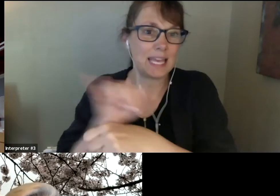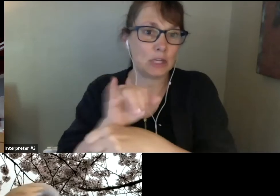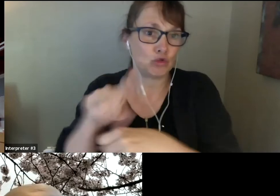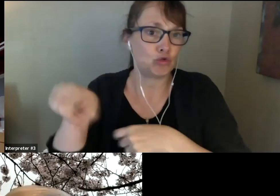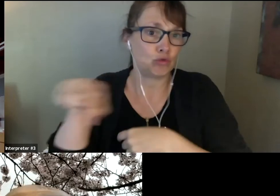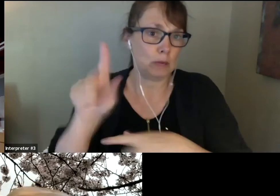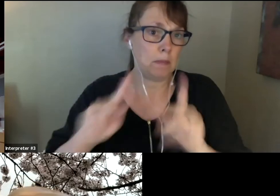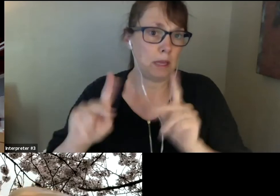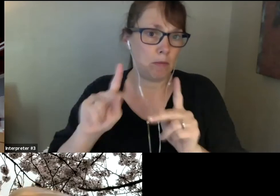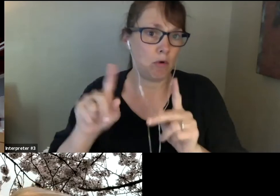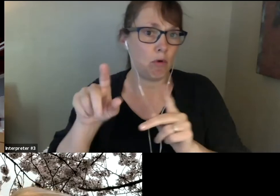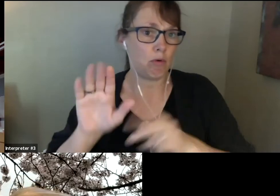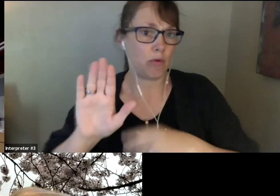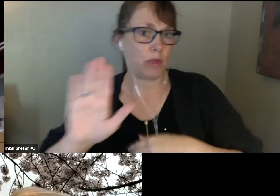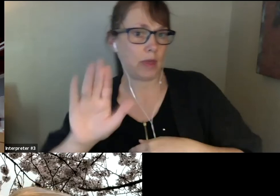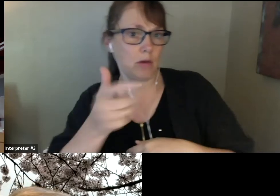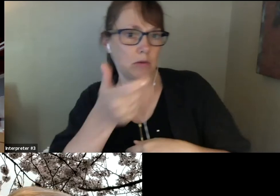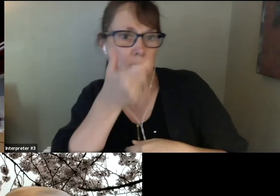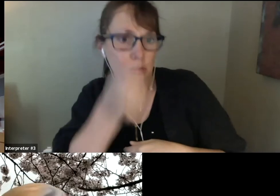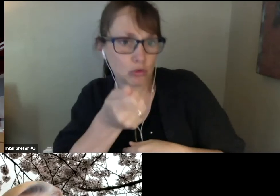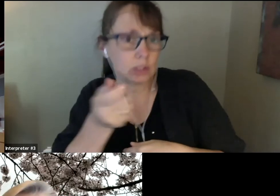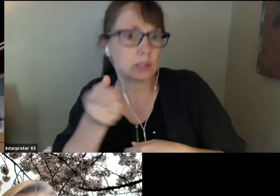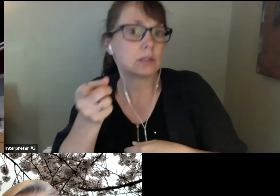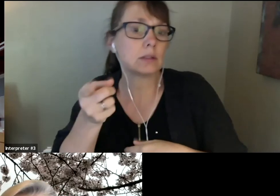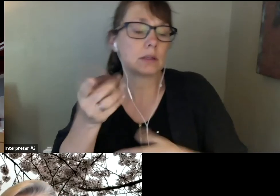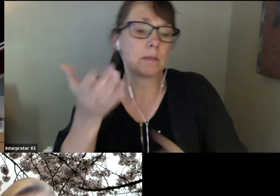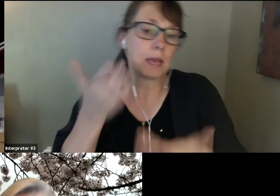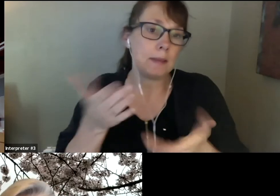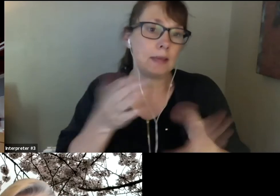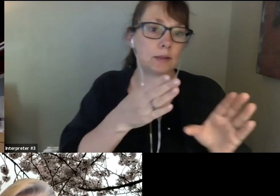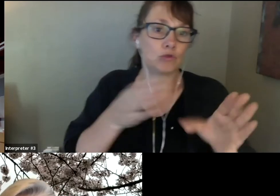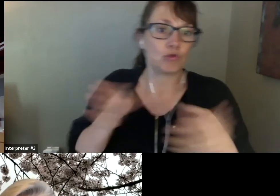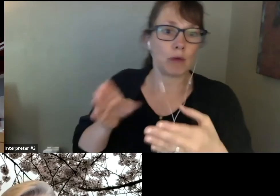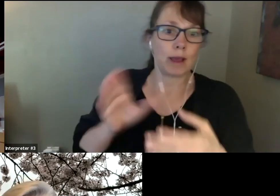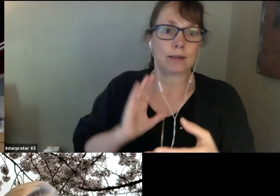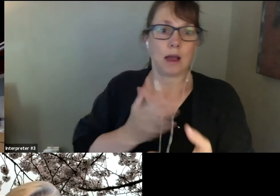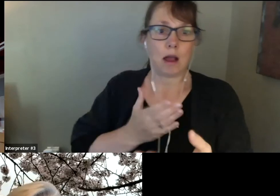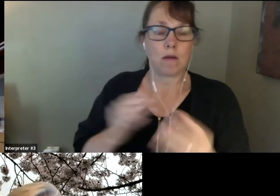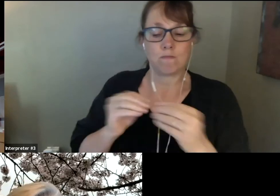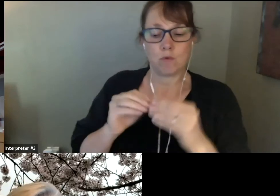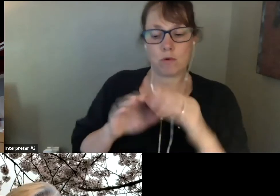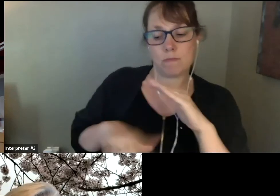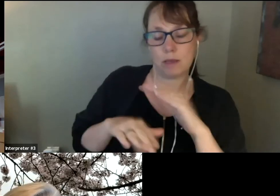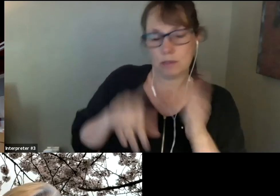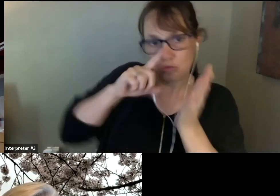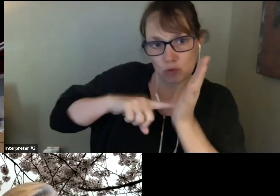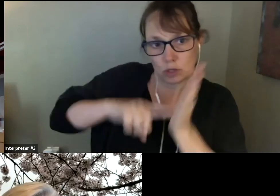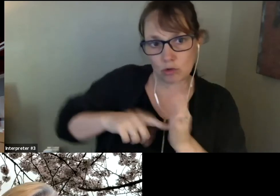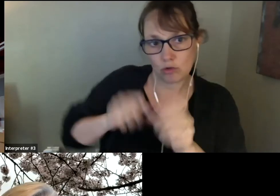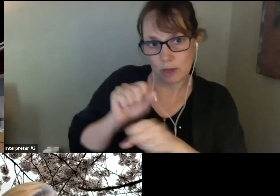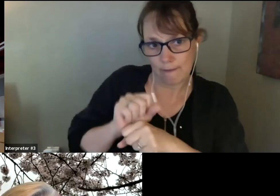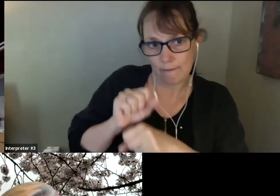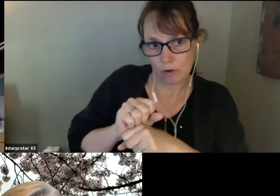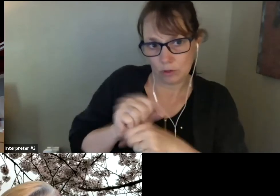could maybe direct our more basic research efforts at trying to find more targets for